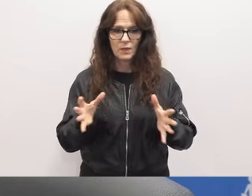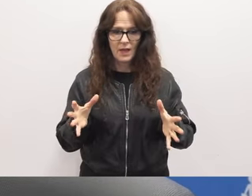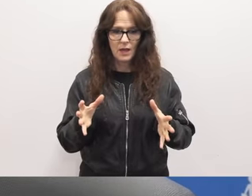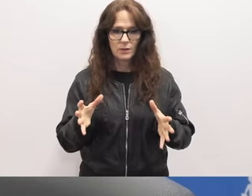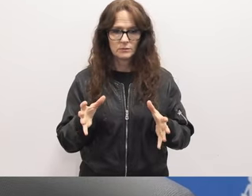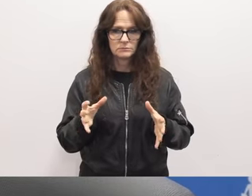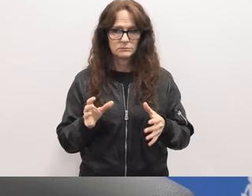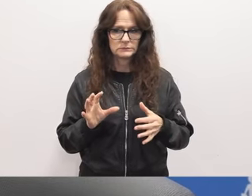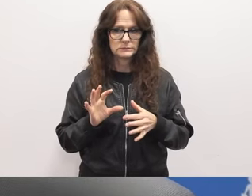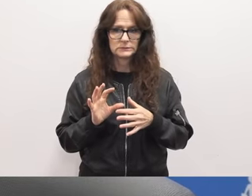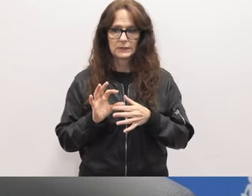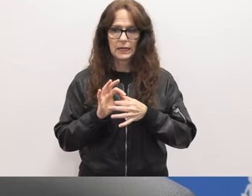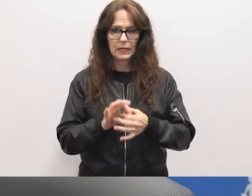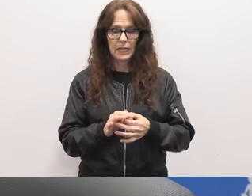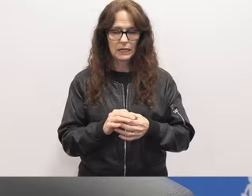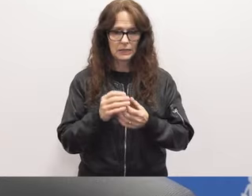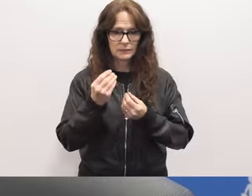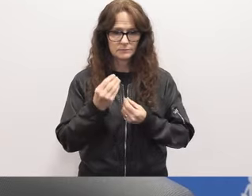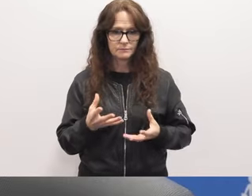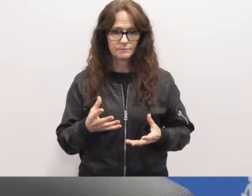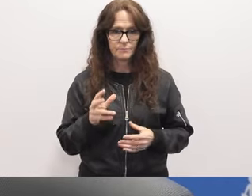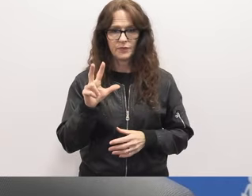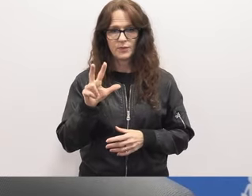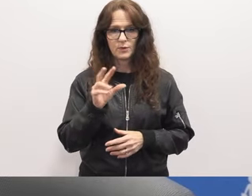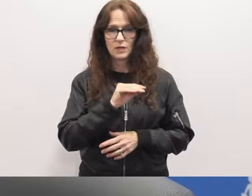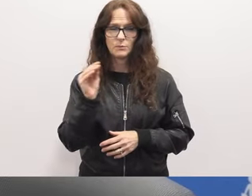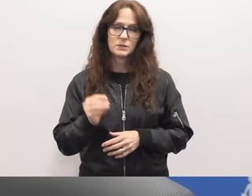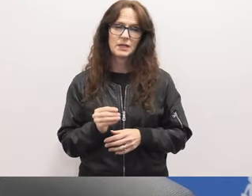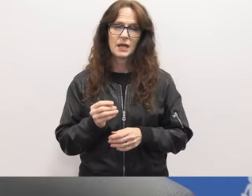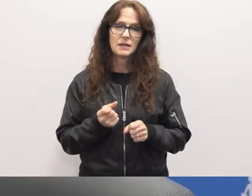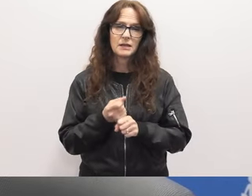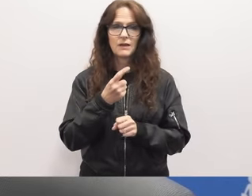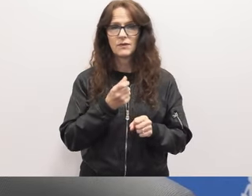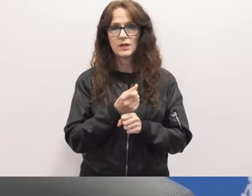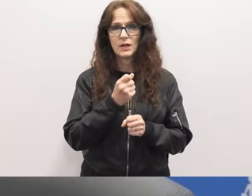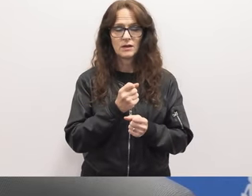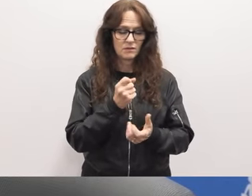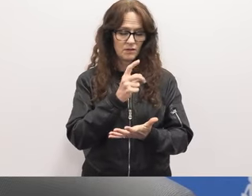3% on average year growth a year may not seem bold enough,